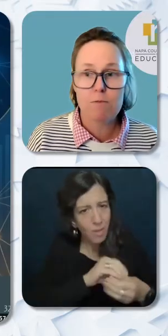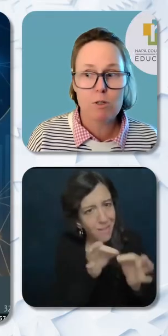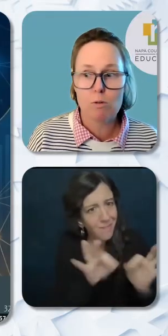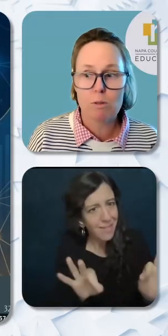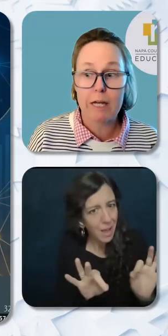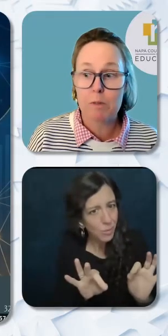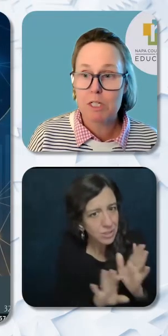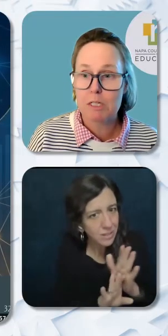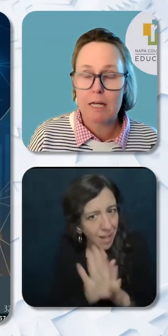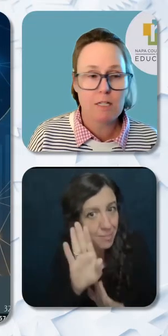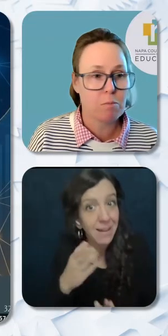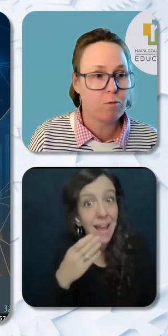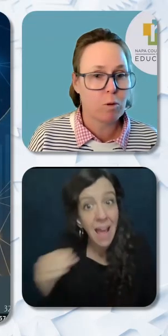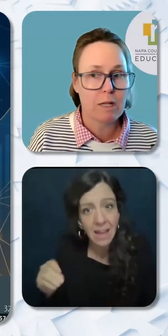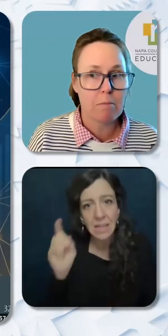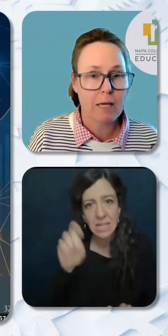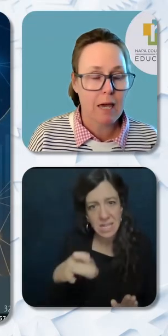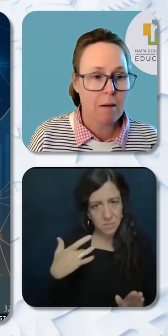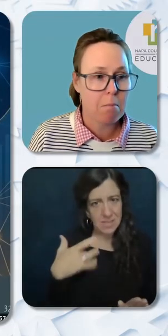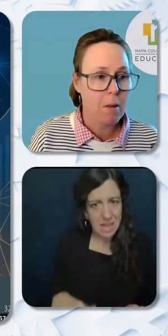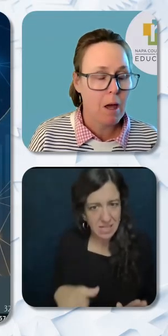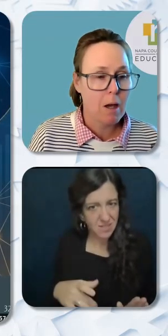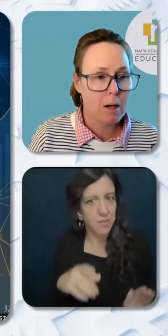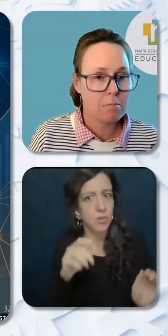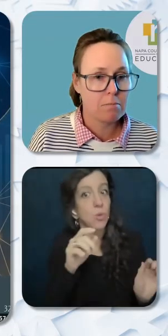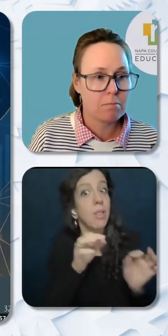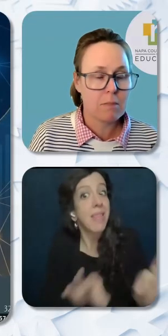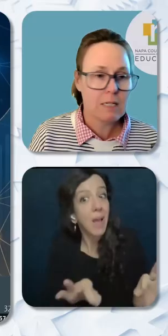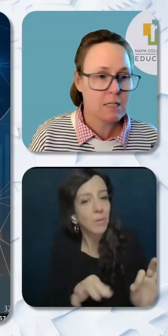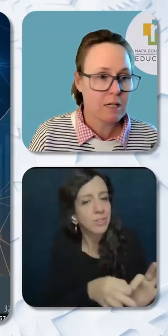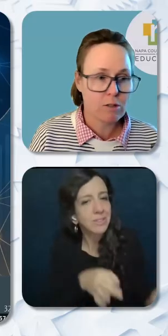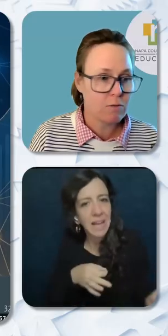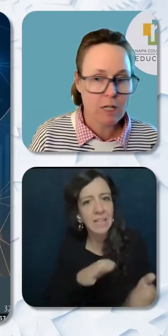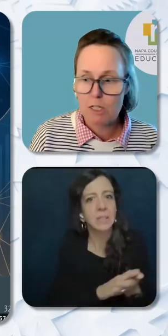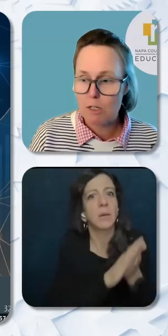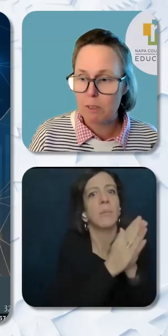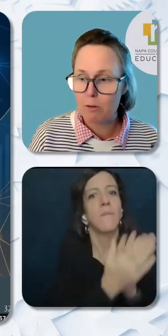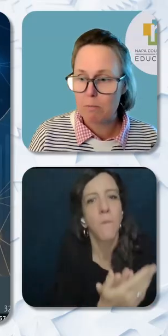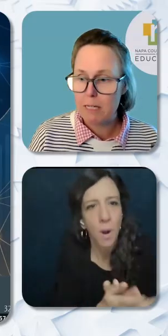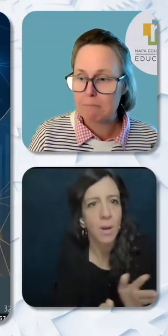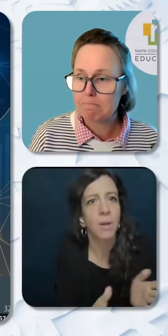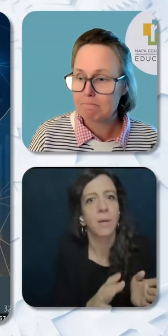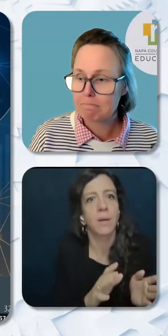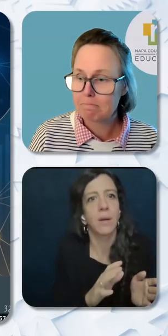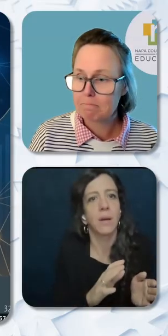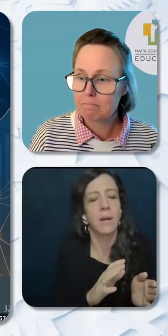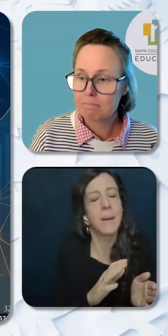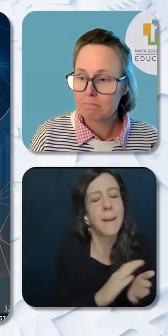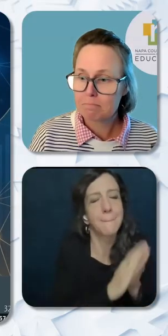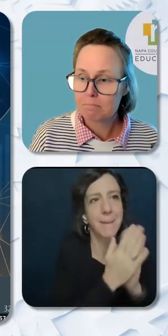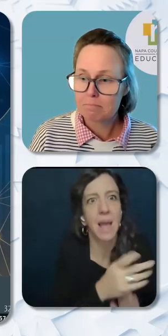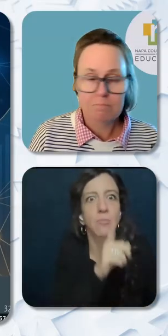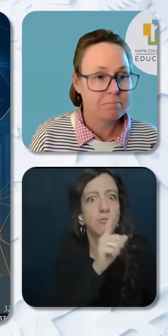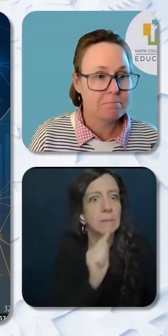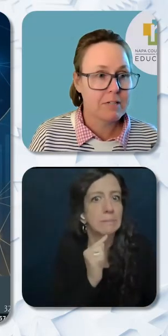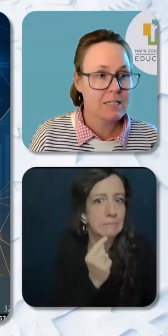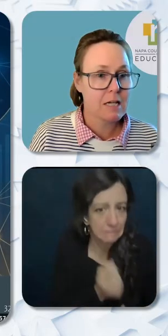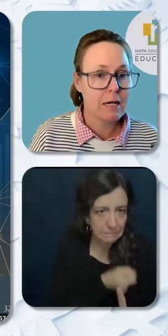sensitive to language delays before they became, many standard deviations below the mean.